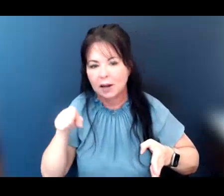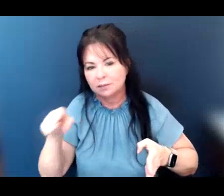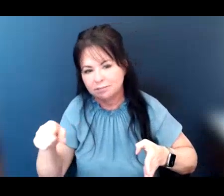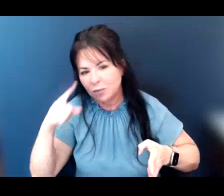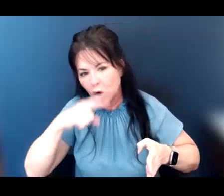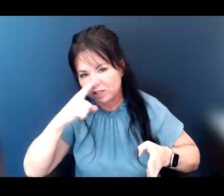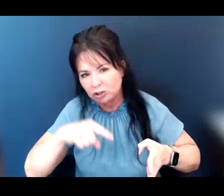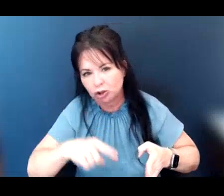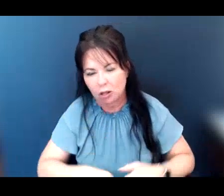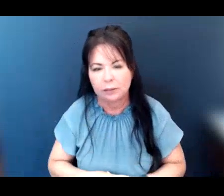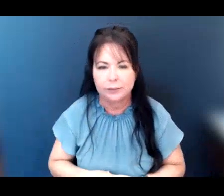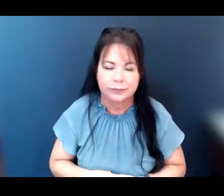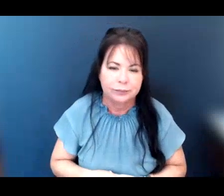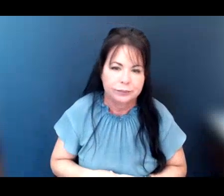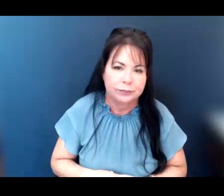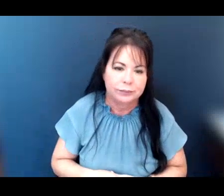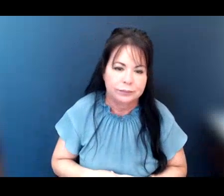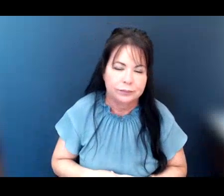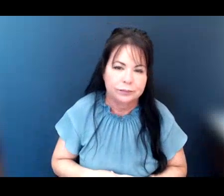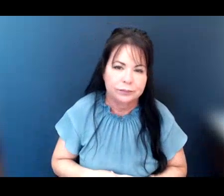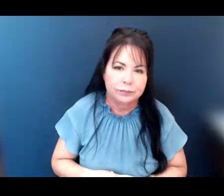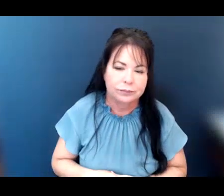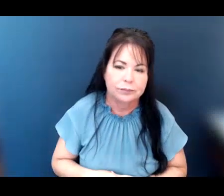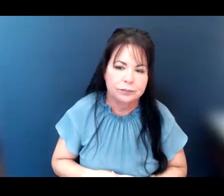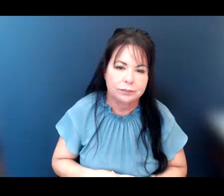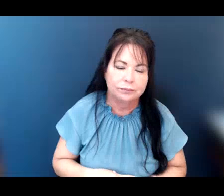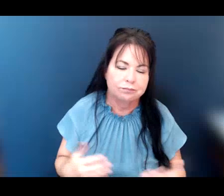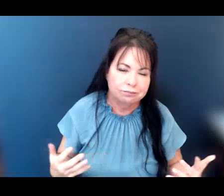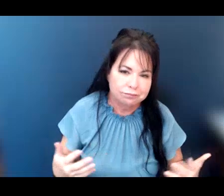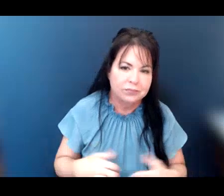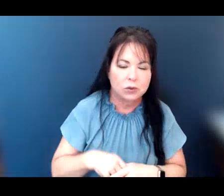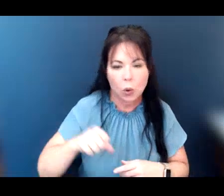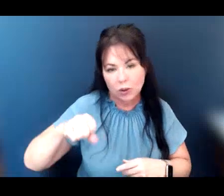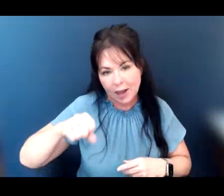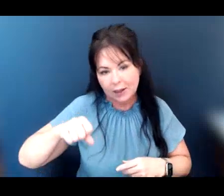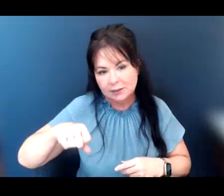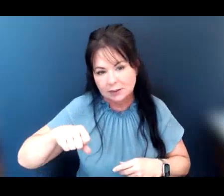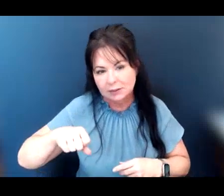So I would say, in theory, yes, we can get down that road. Maybe we use another tool to provide